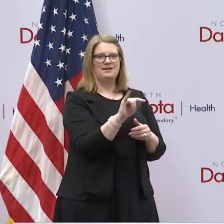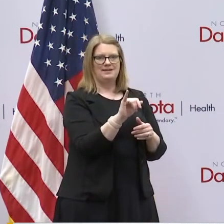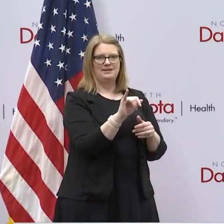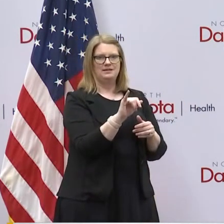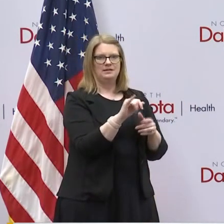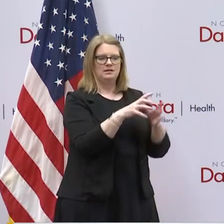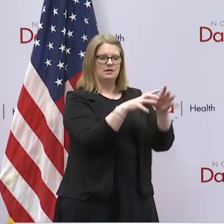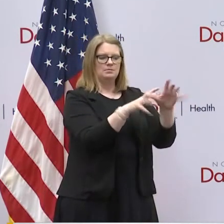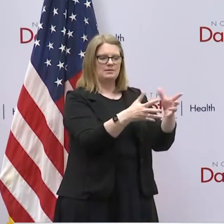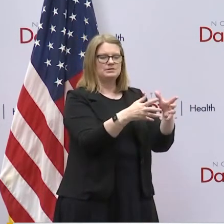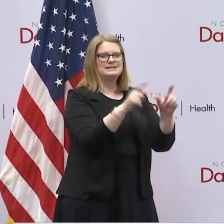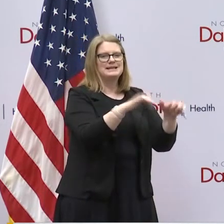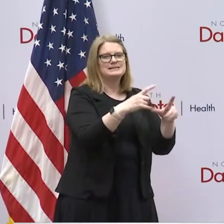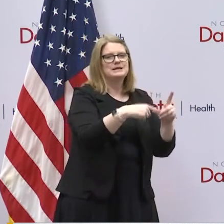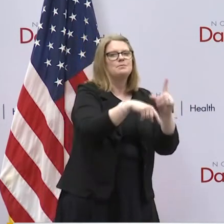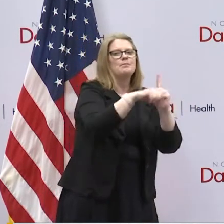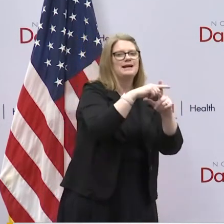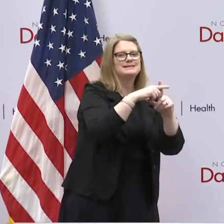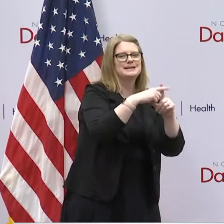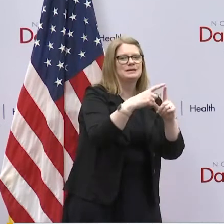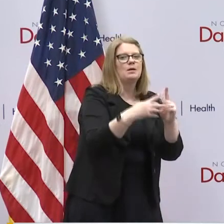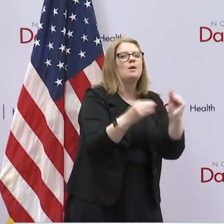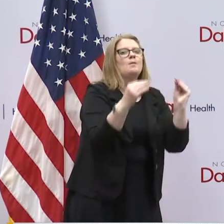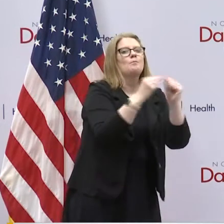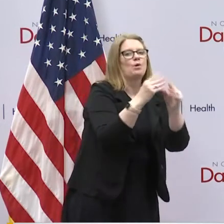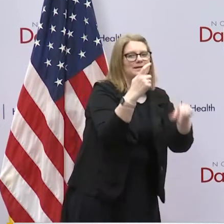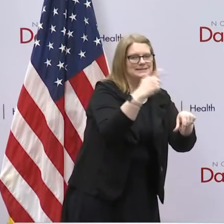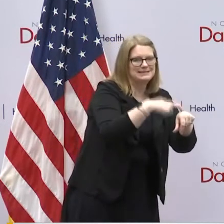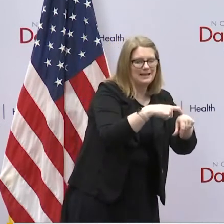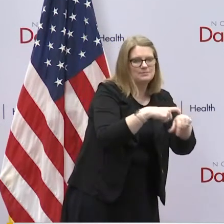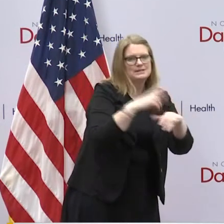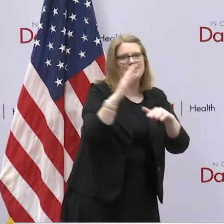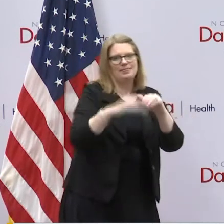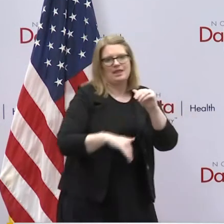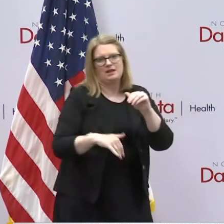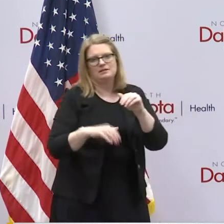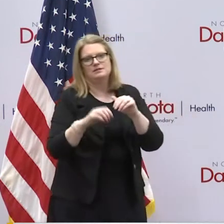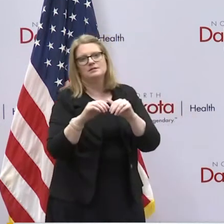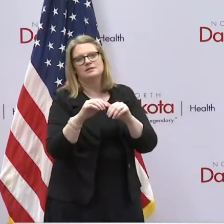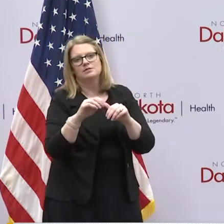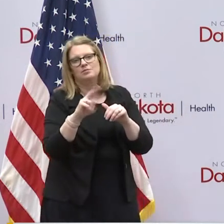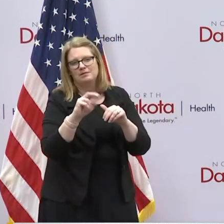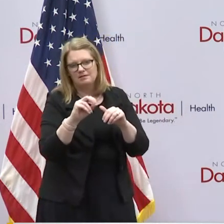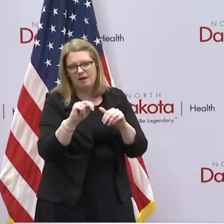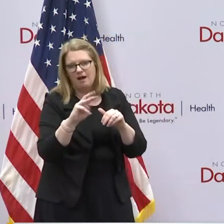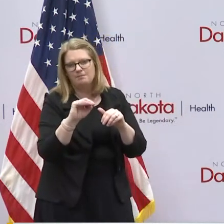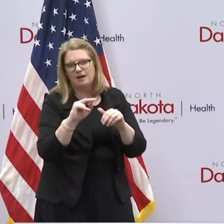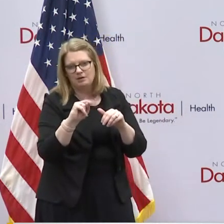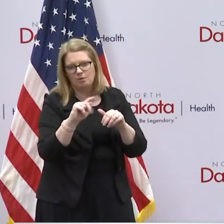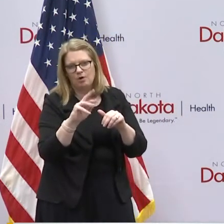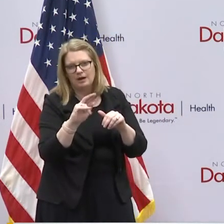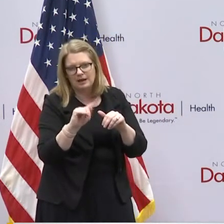INDICATE THAT IN NORTH DAKOTA, MINORITY POPULATIONS TESTED POSITIVE AT A HIGHER FREQUENCY